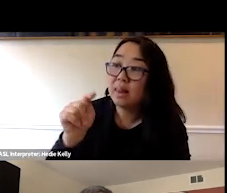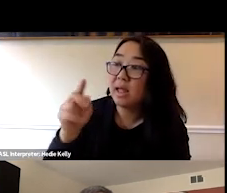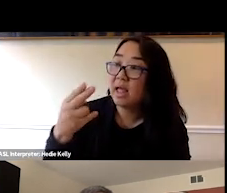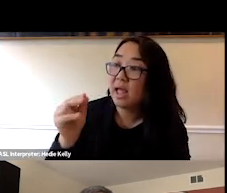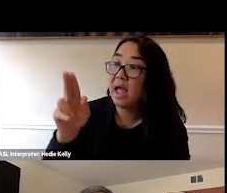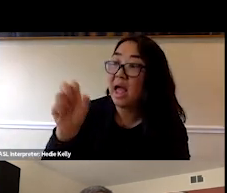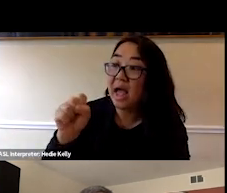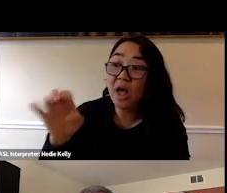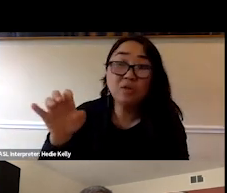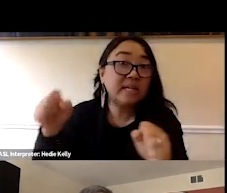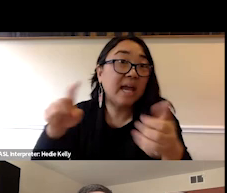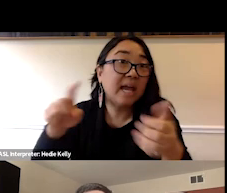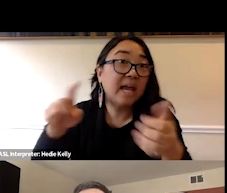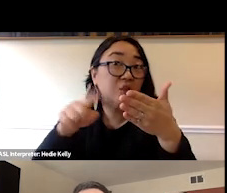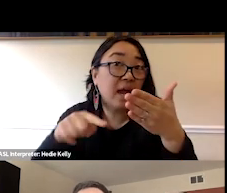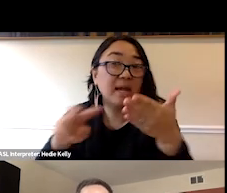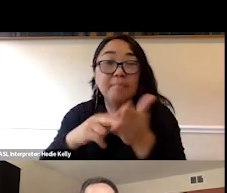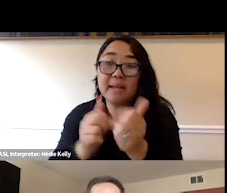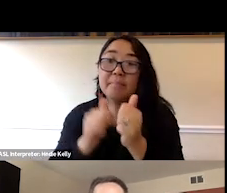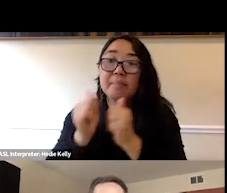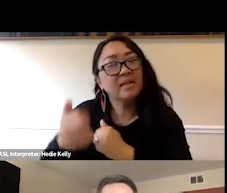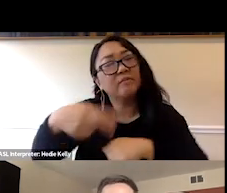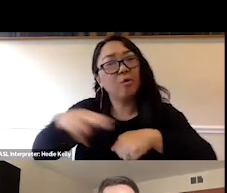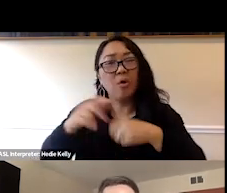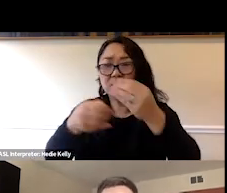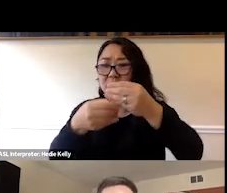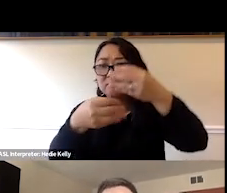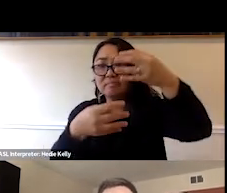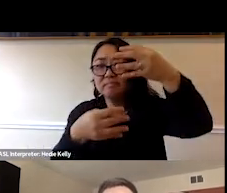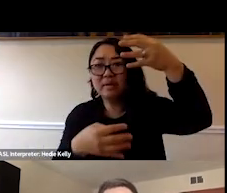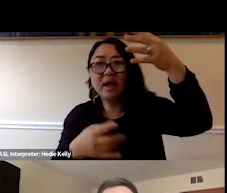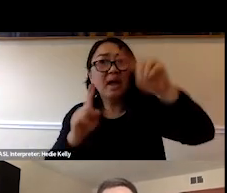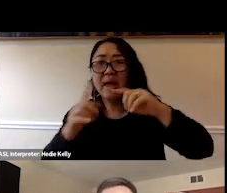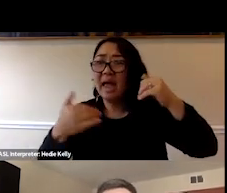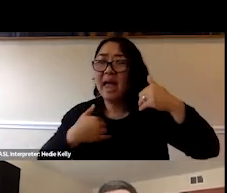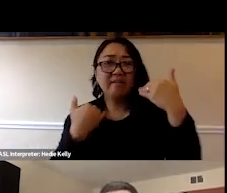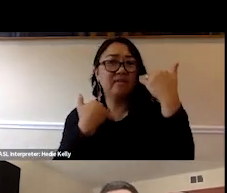which is it grows all the time, but it's like no more than 40% to 43%